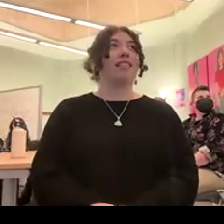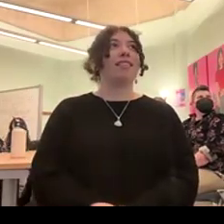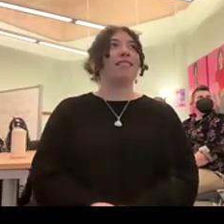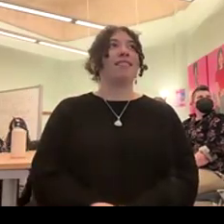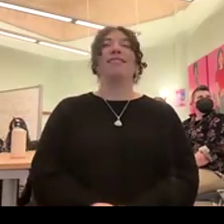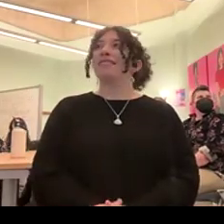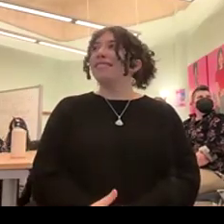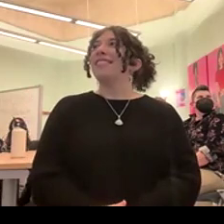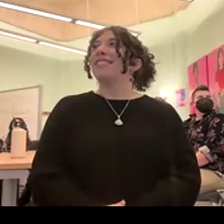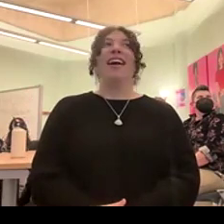Hi